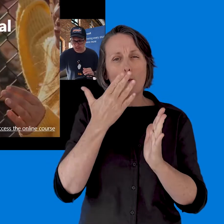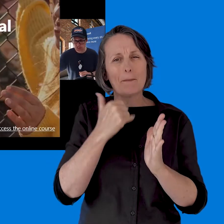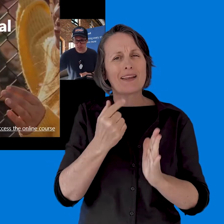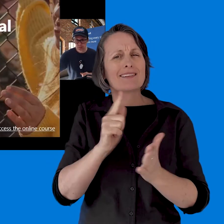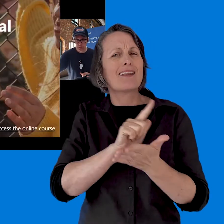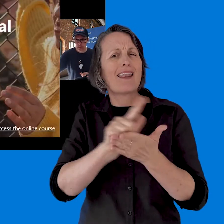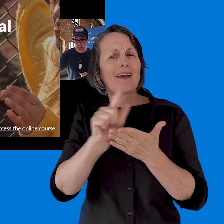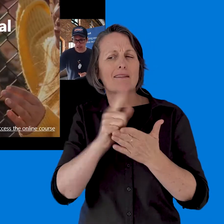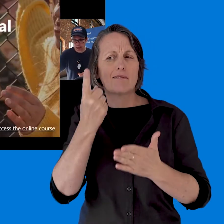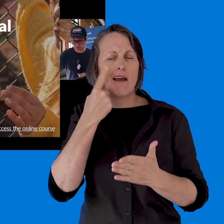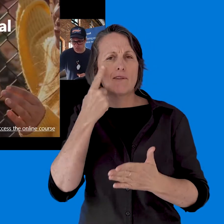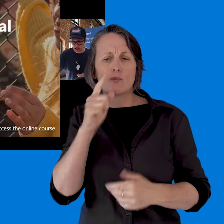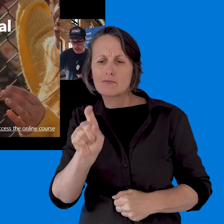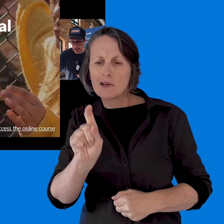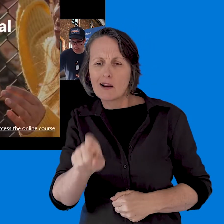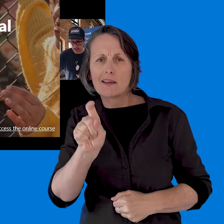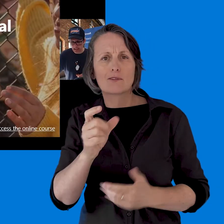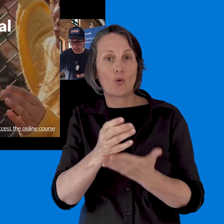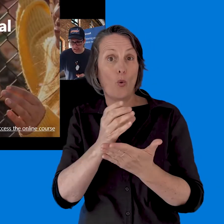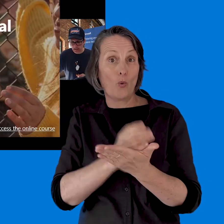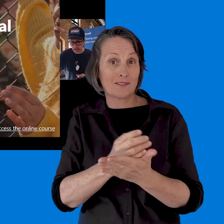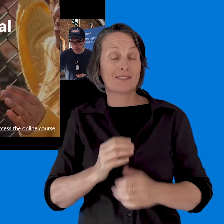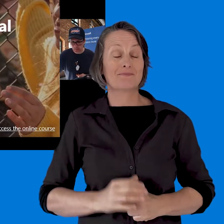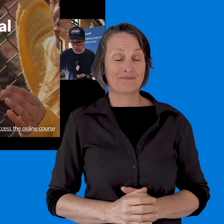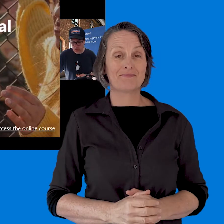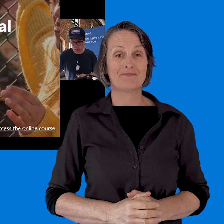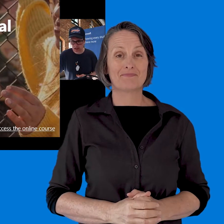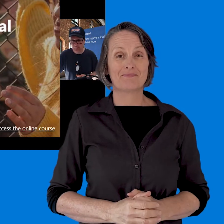please jump in and have a look at that link at the bottom there.